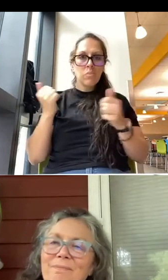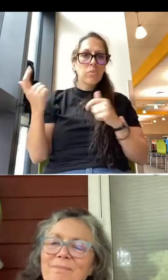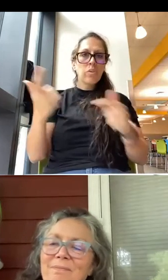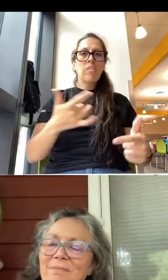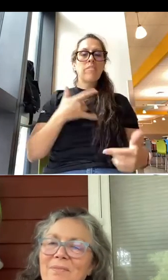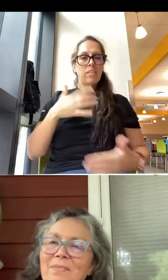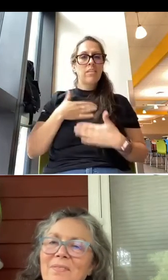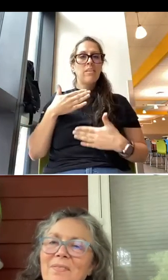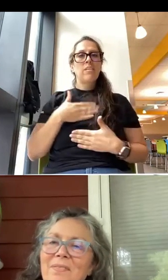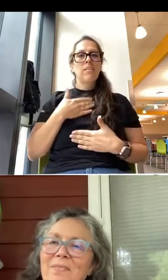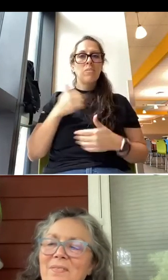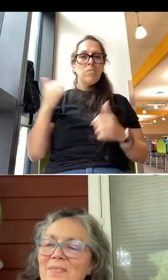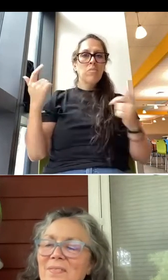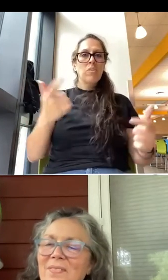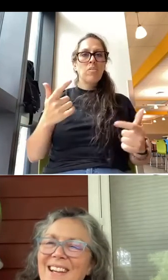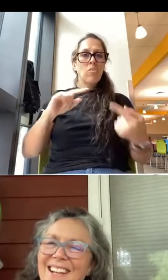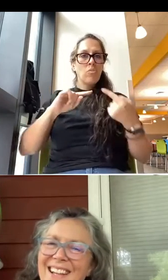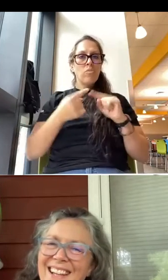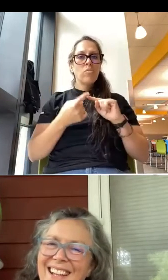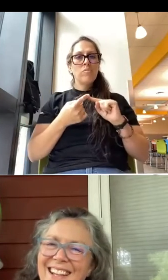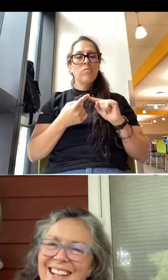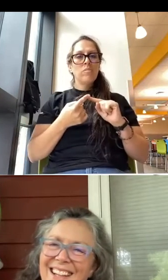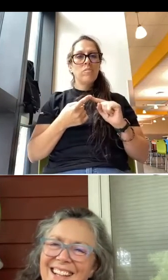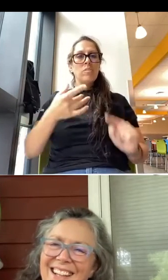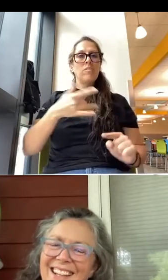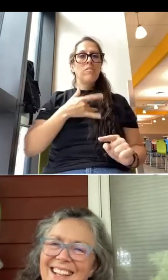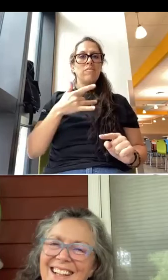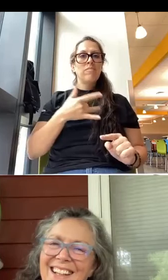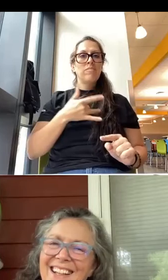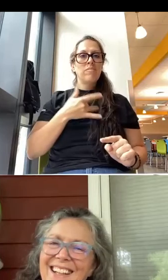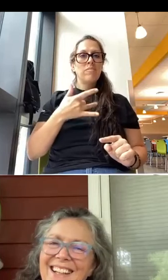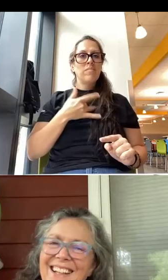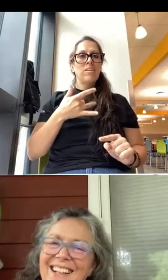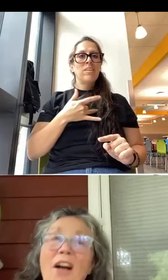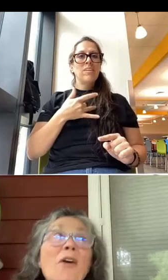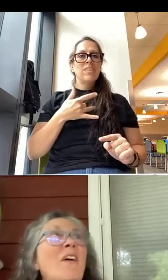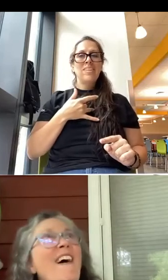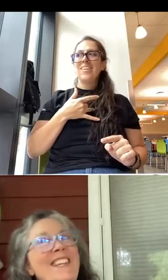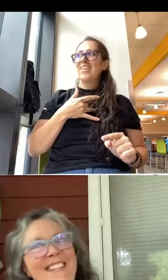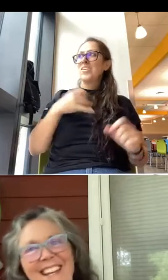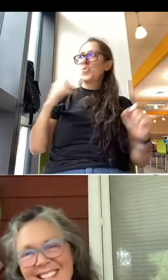we all hurt, we all feel quiet, we all feel climate change.